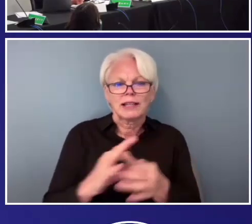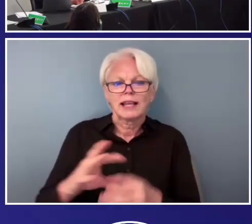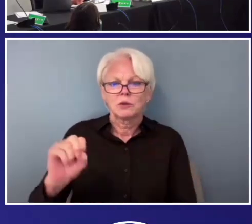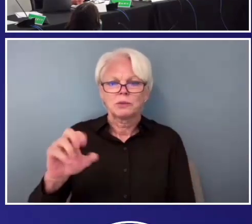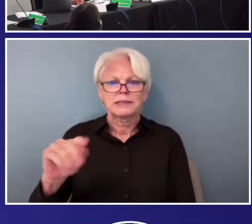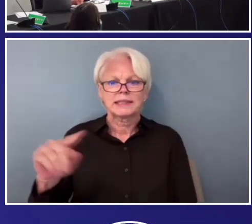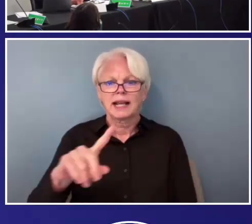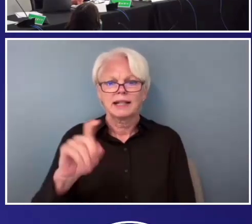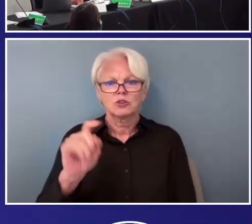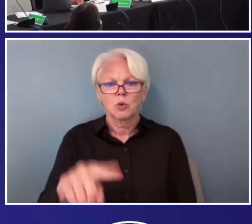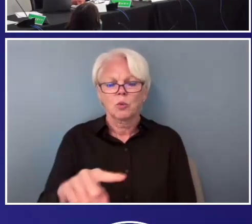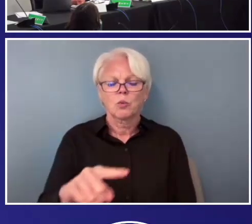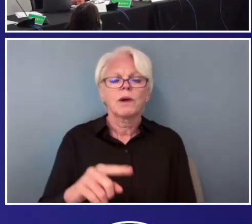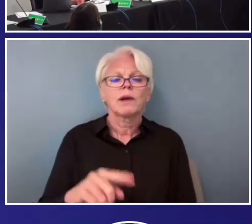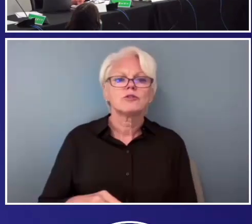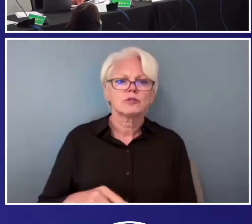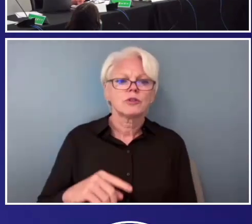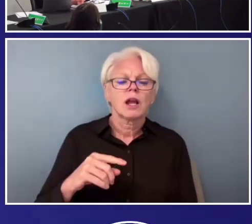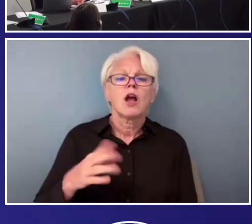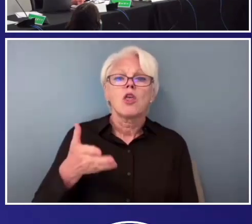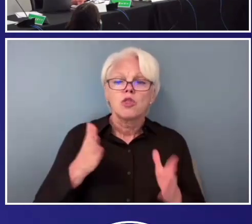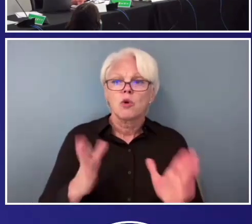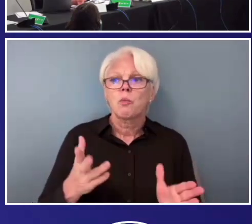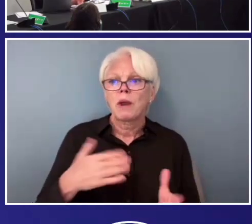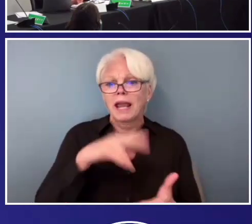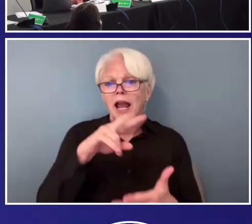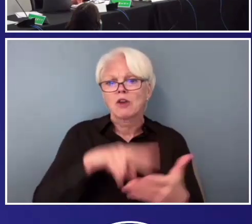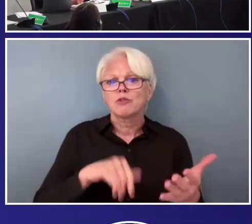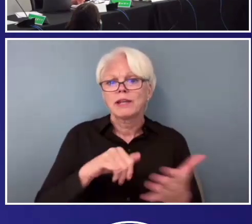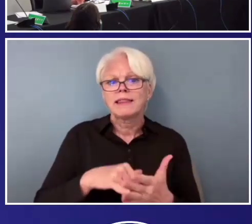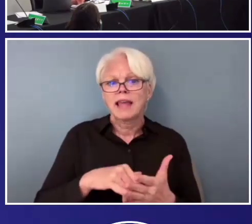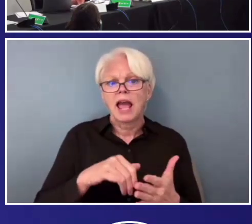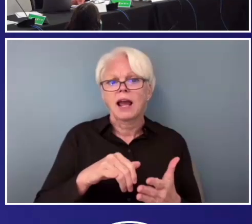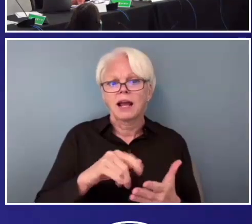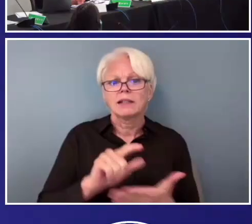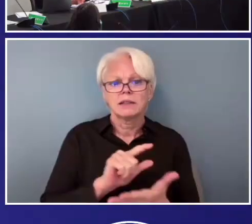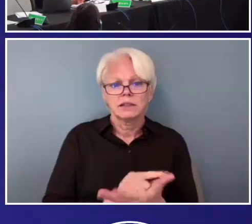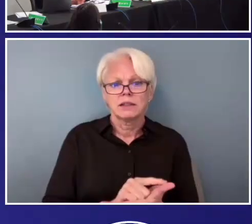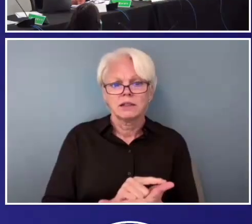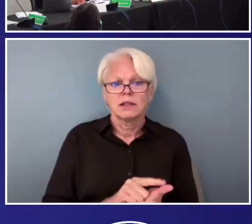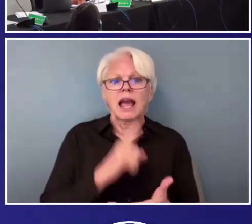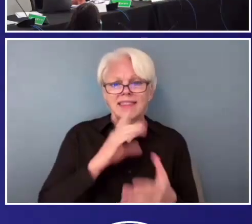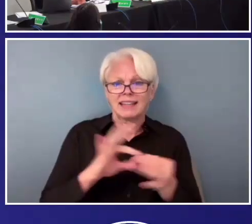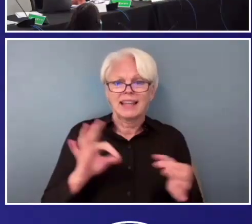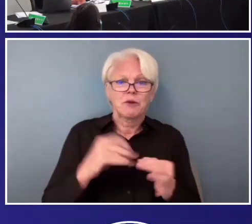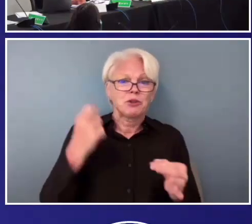The, the way I read that statute in the statutory language you guys just read related to applicable amount,